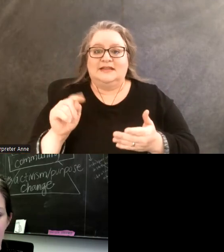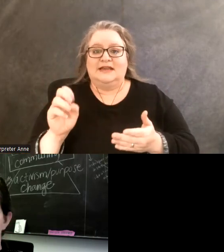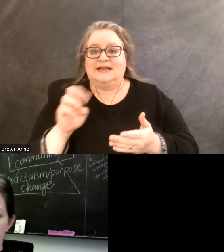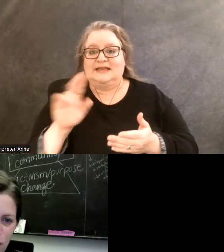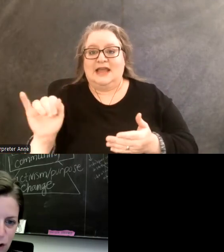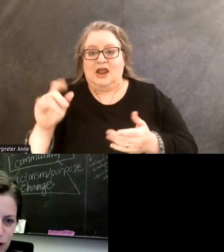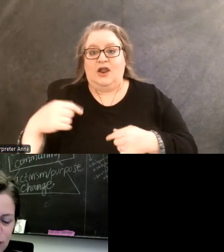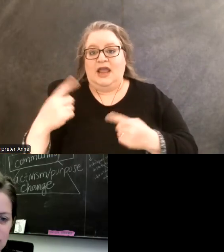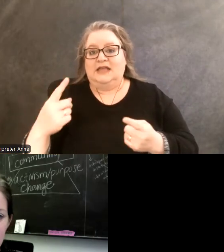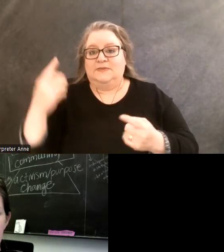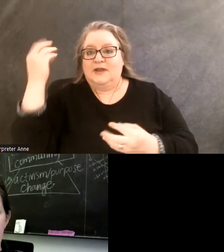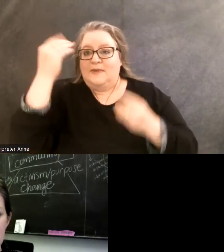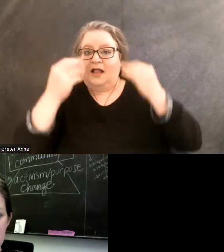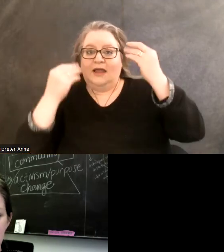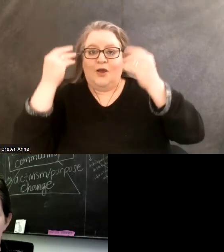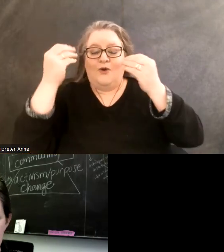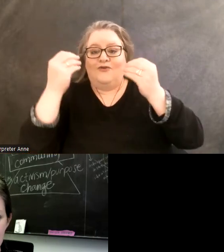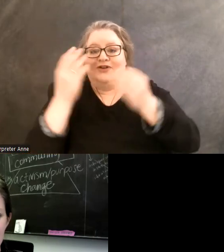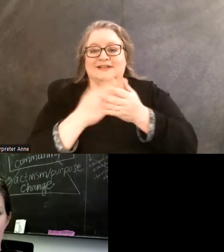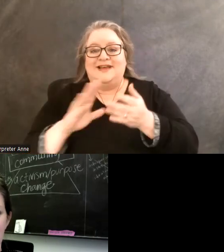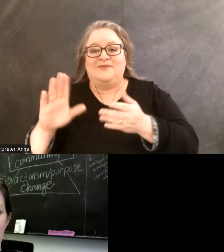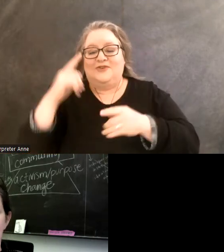mulling over, some of Terri's process, some of Terri's